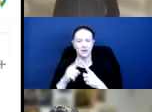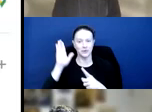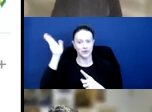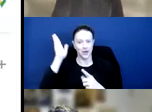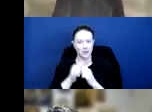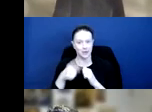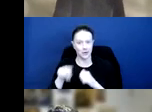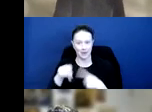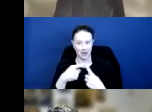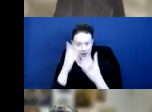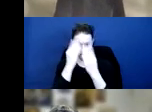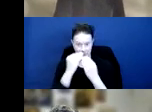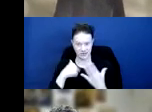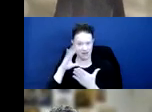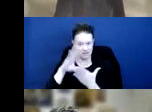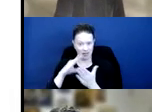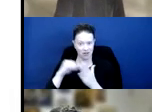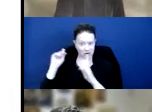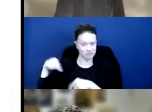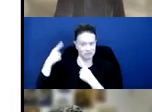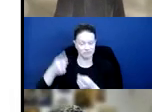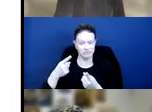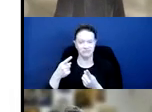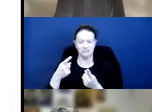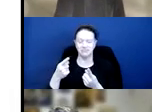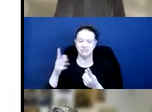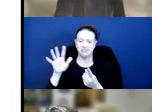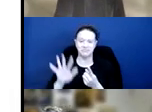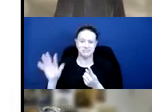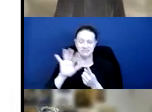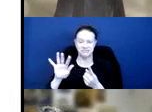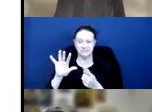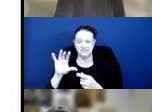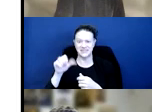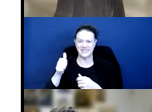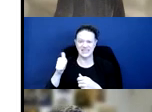that I have learned over the past 10-15 years